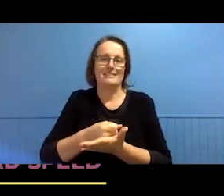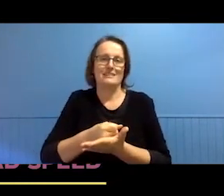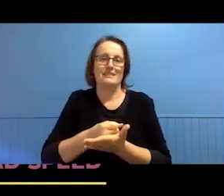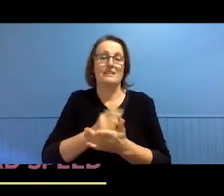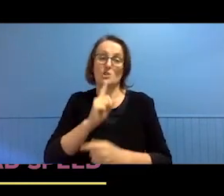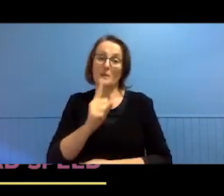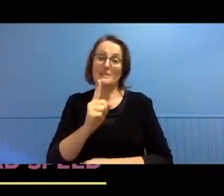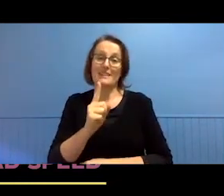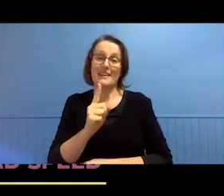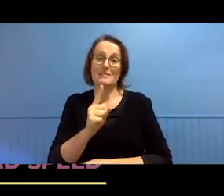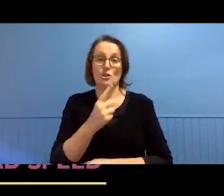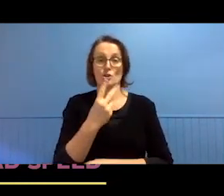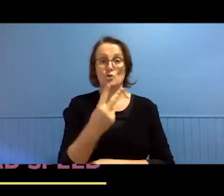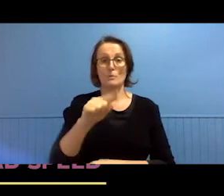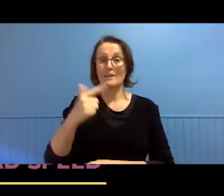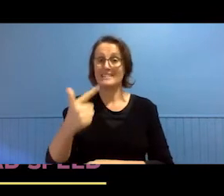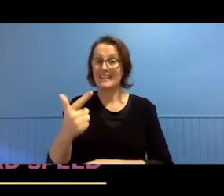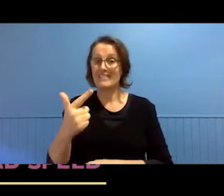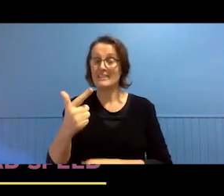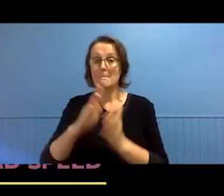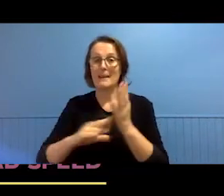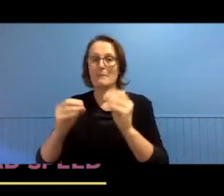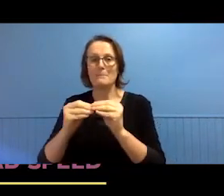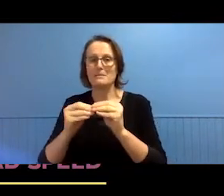on the chart 2.7 megabits, I wouldn't recommend it. I say at